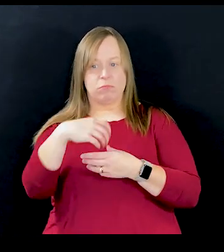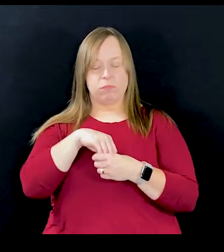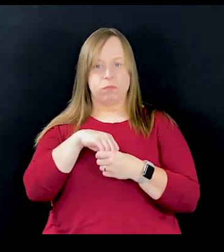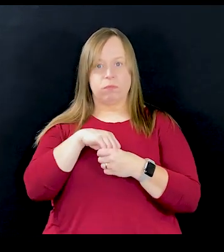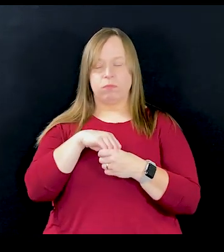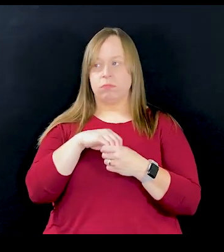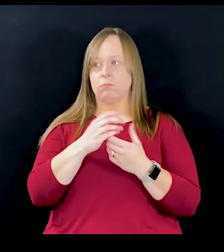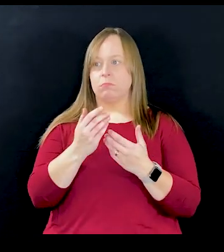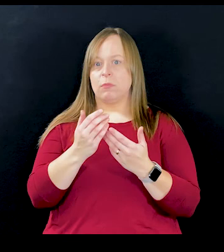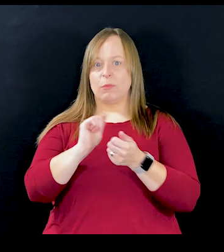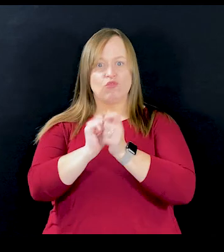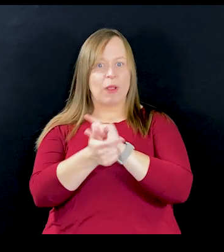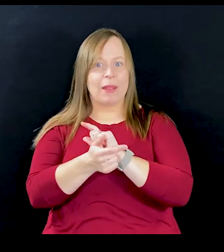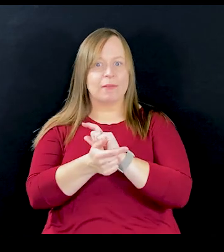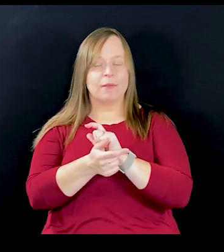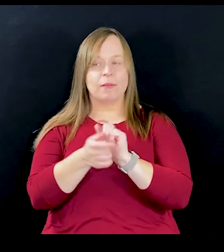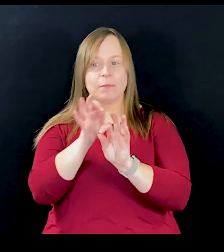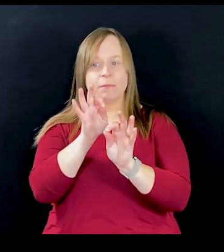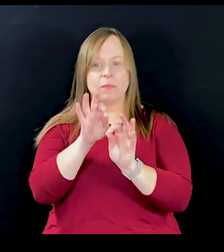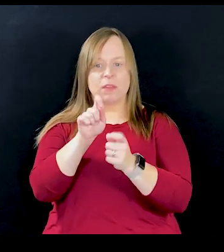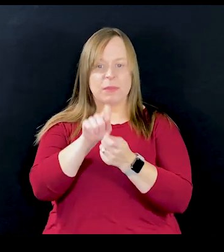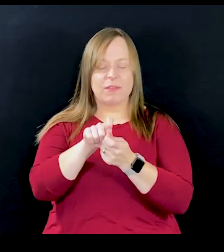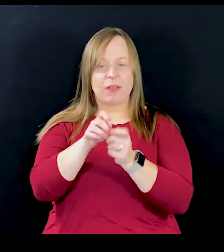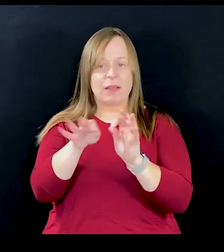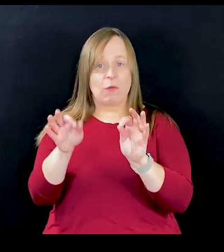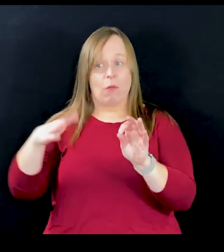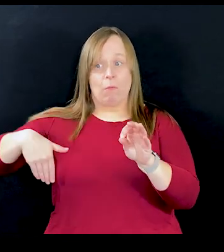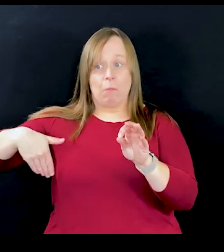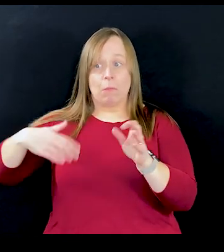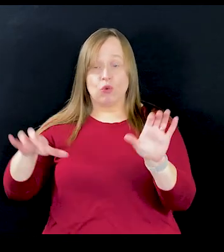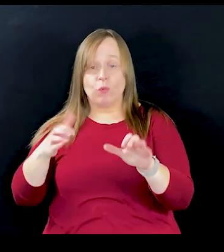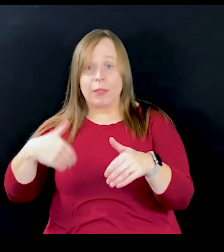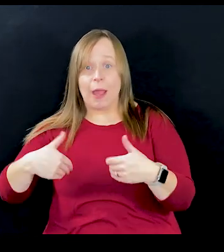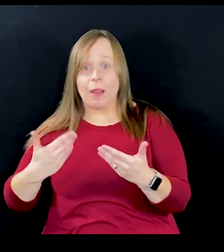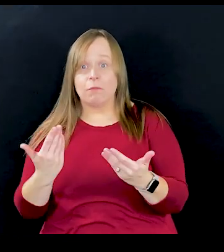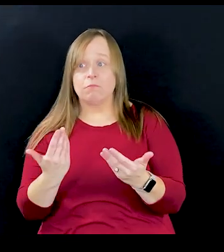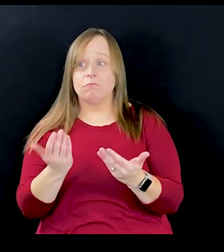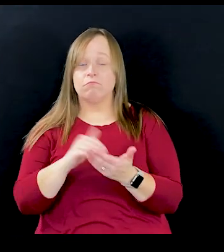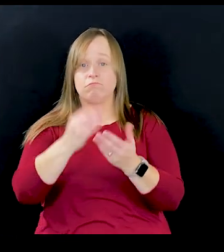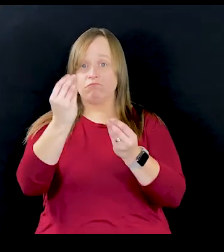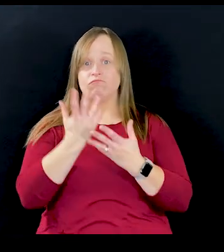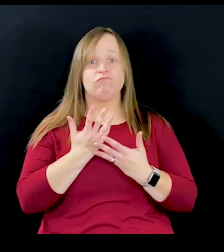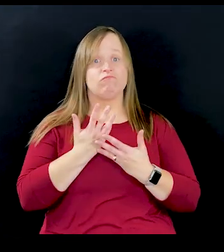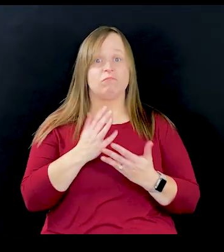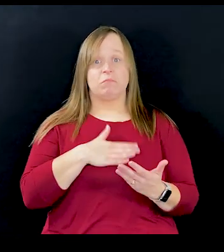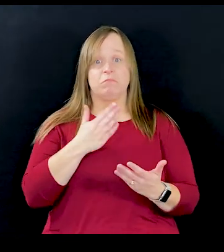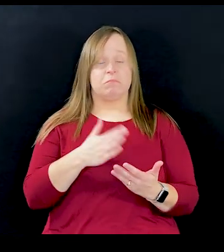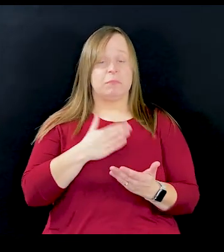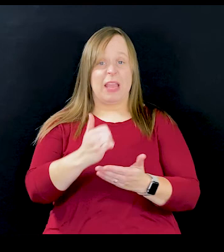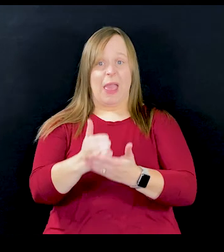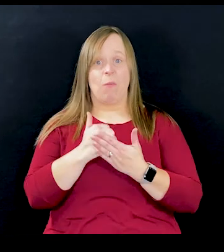a step further and translating into that language that we perhaps haven't gotten to yet. That would be immensely helpful.